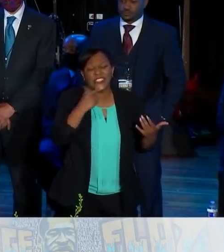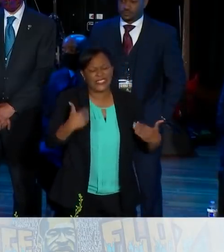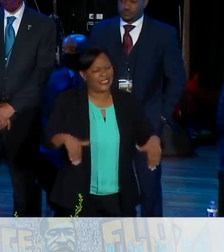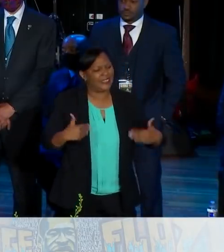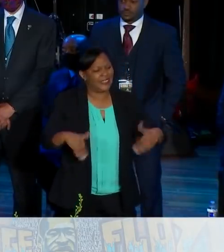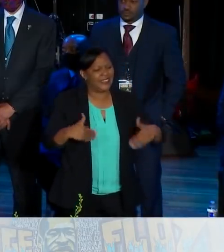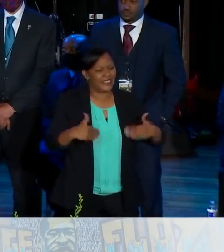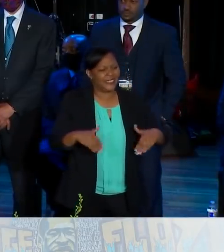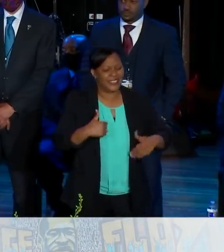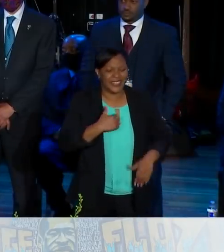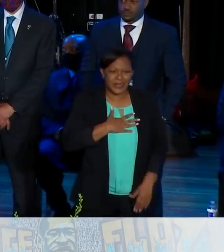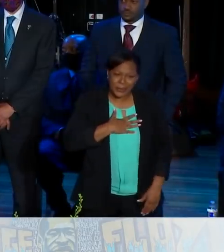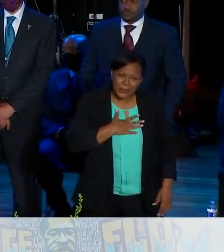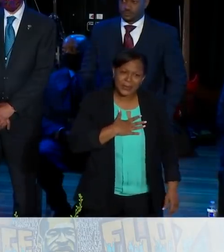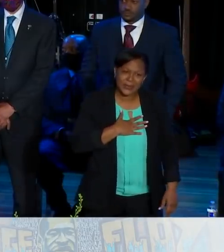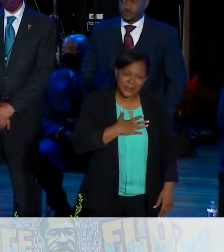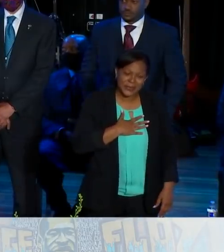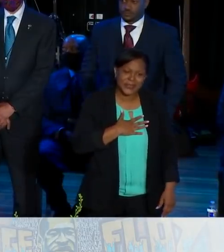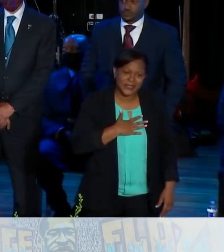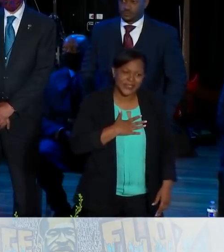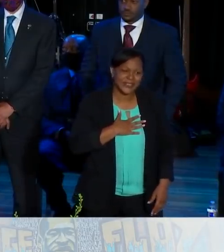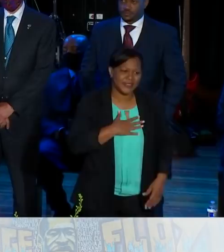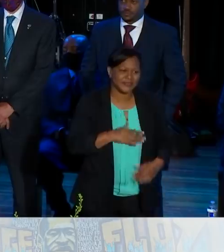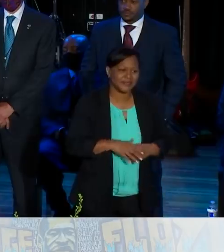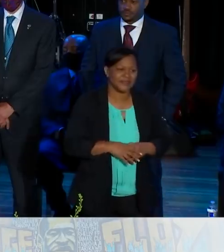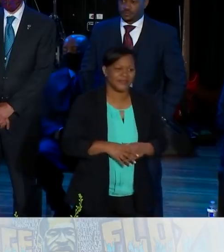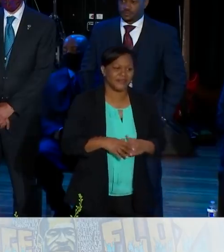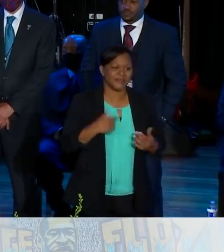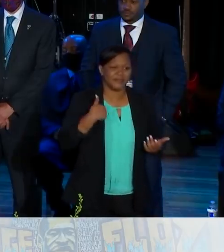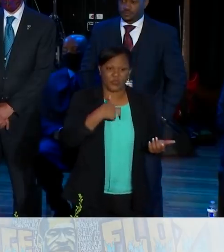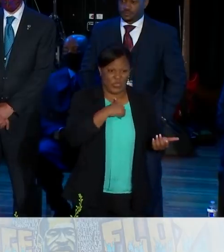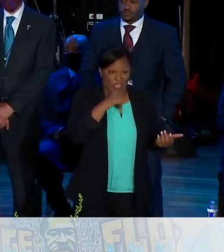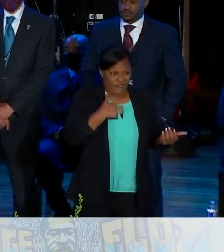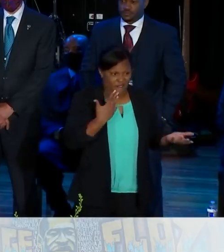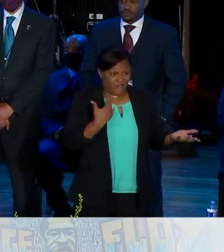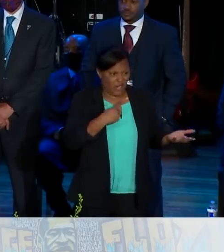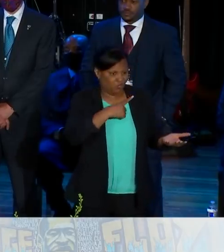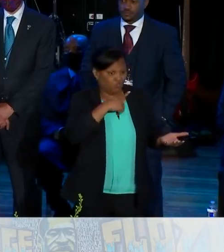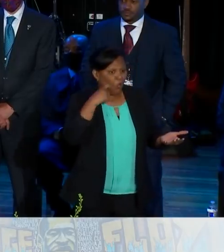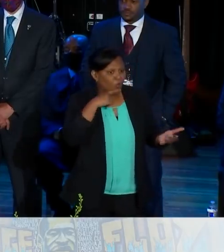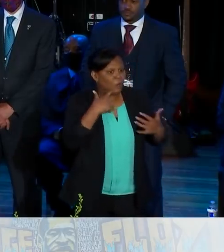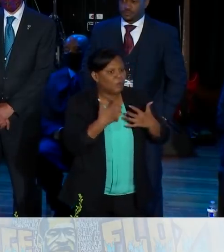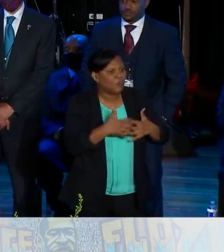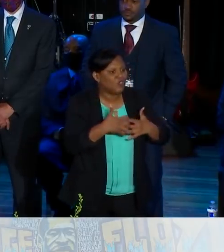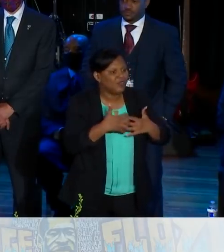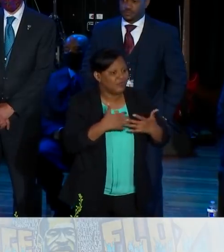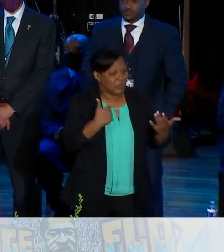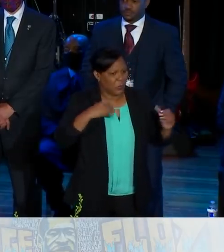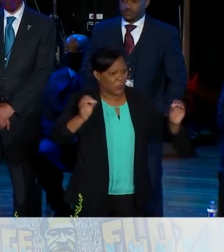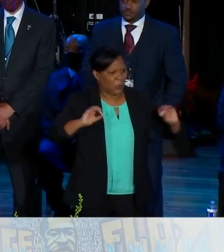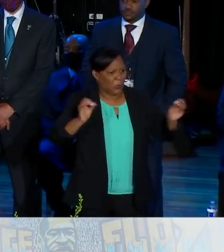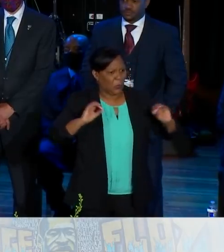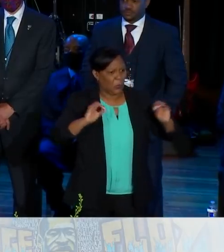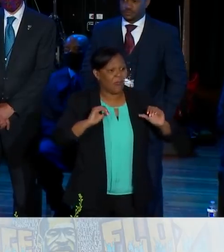SO FROM THAT, WE LEARNED A LOT OF STUFF. BUT IT'S CRAZY BECAUSE WE WOULD -- WE DIDN'T HAVE A DRYER.